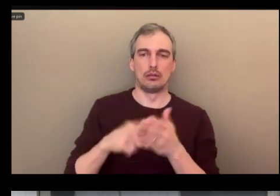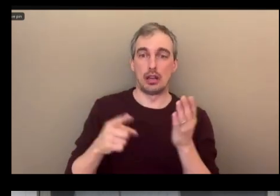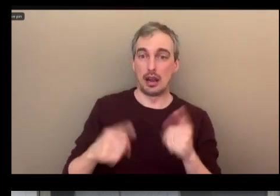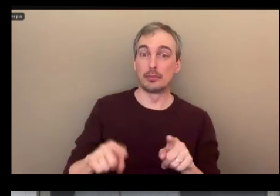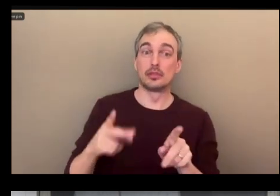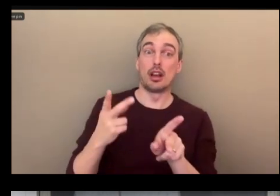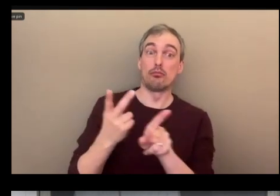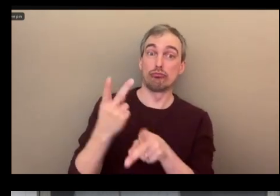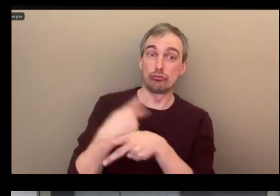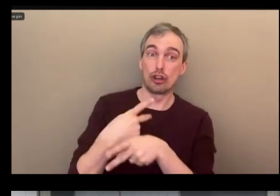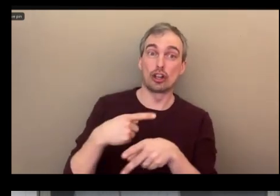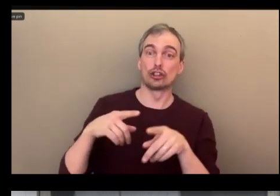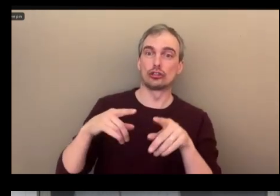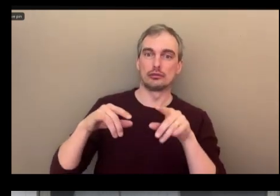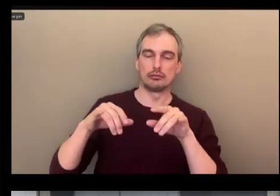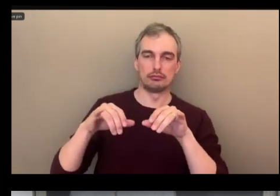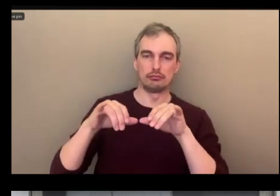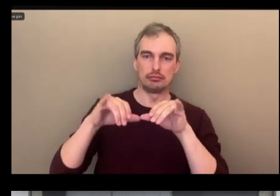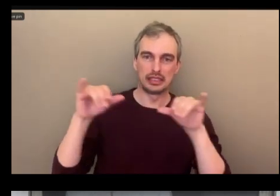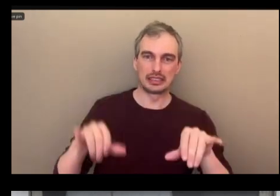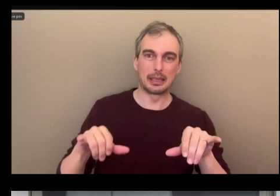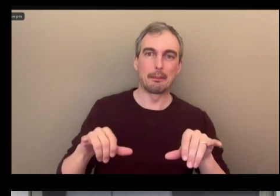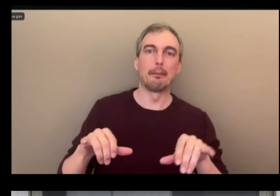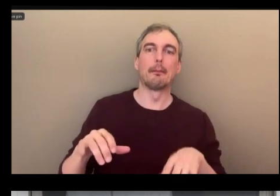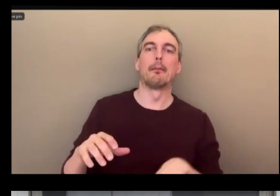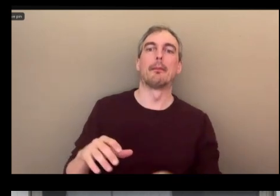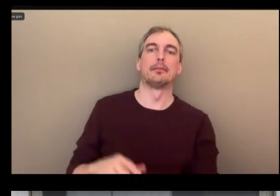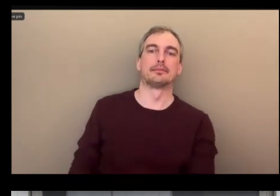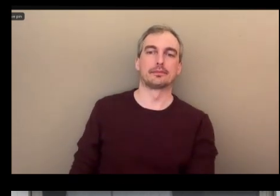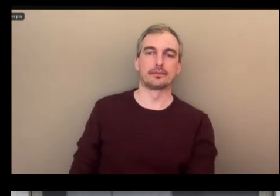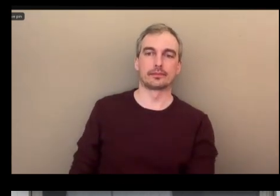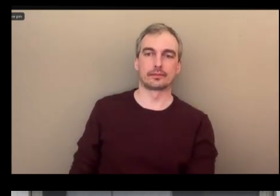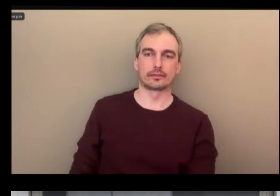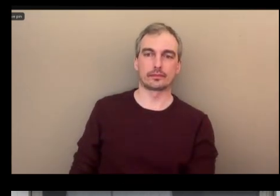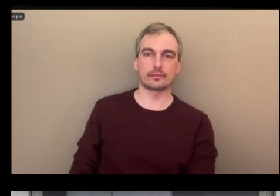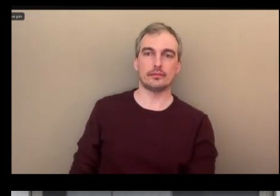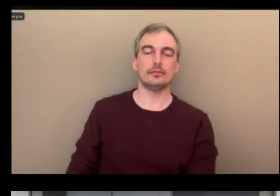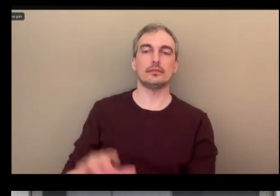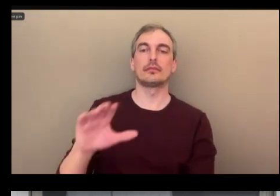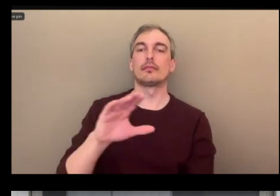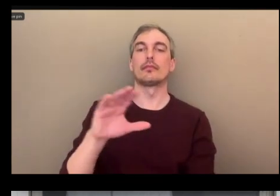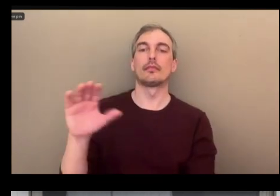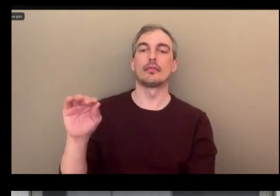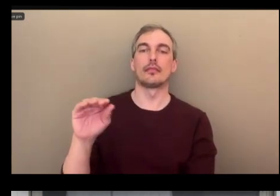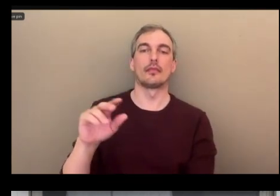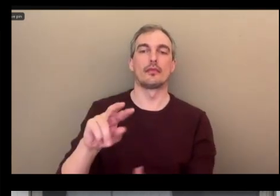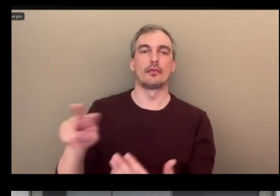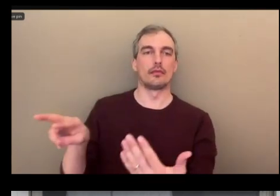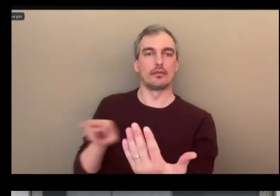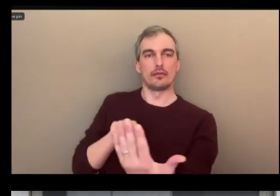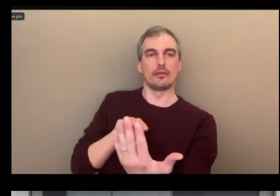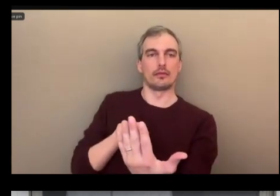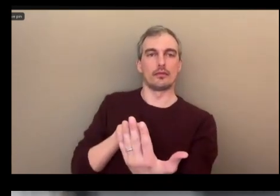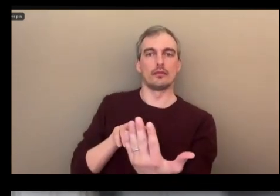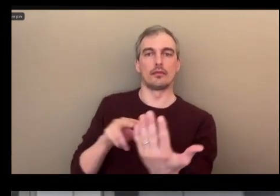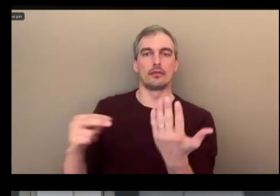We also have the environment on those tablets from a point of sale perspective. Because again, it's not about testing after the fact.